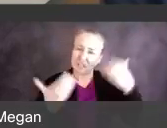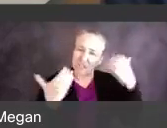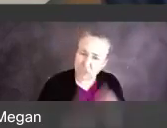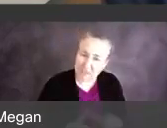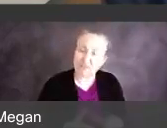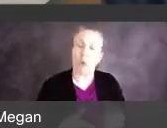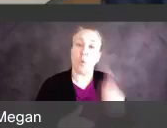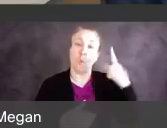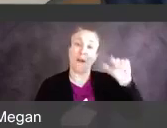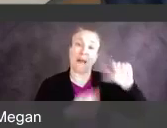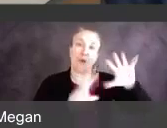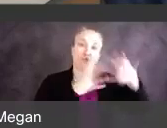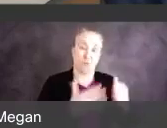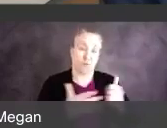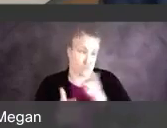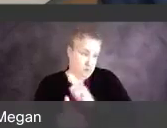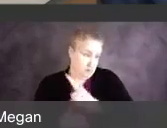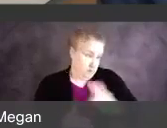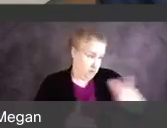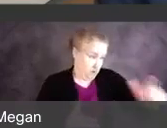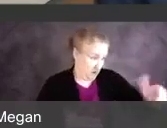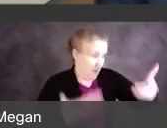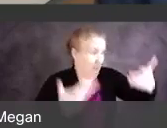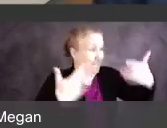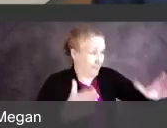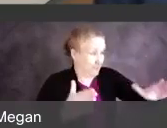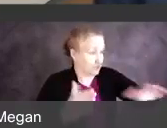individuals and that we move on to 1B as a state.